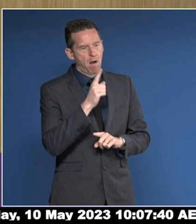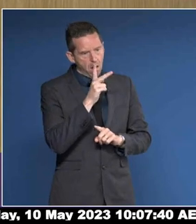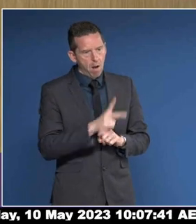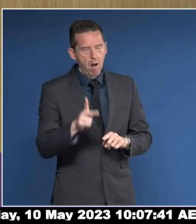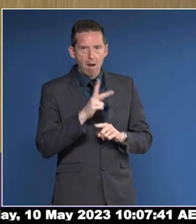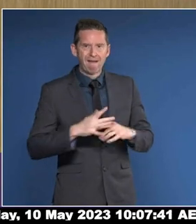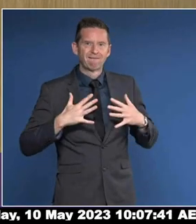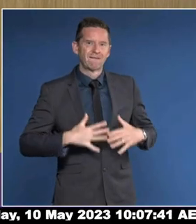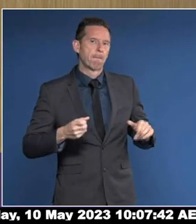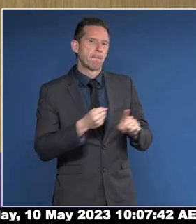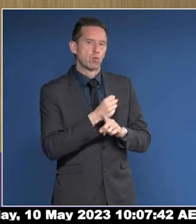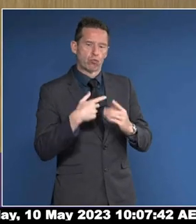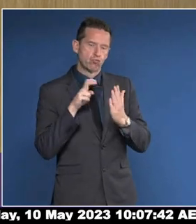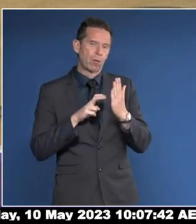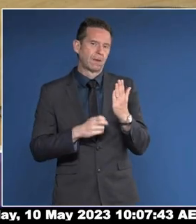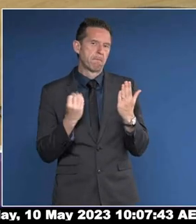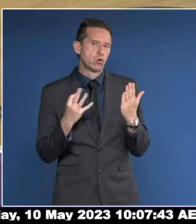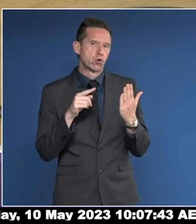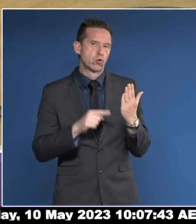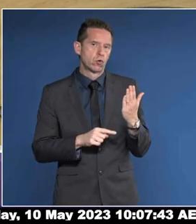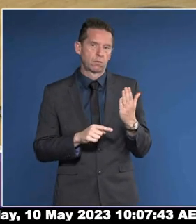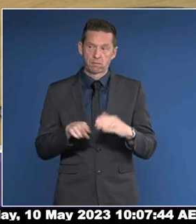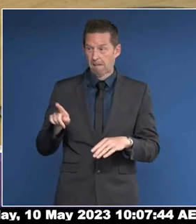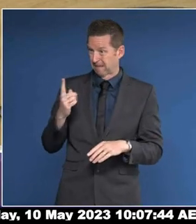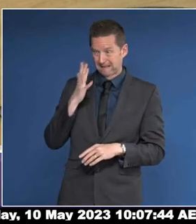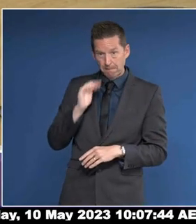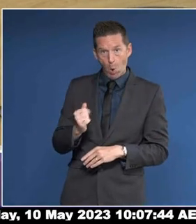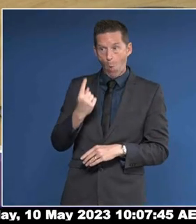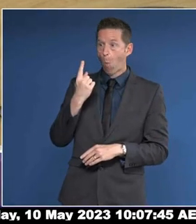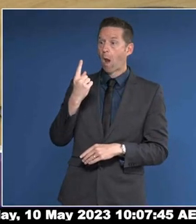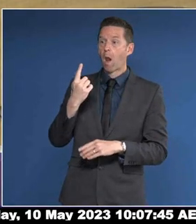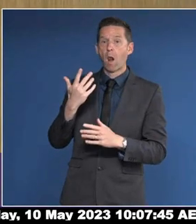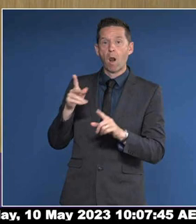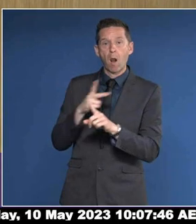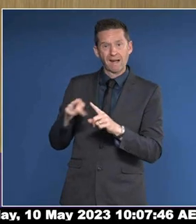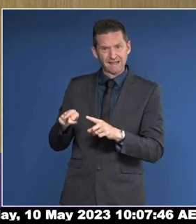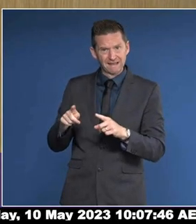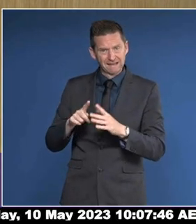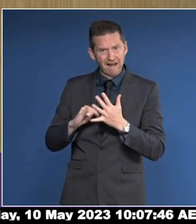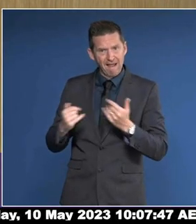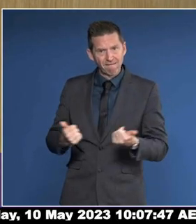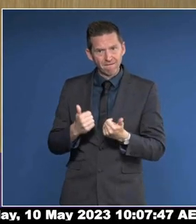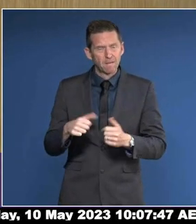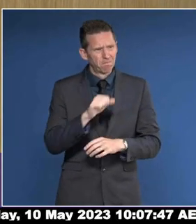in our records. In our records. MS EASTMAN: But isn't one incident of violence enough? Yes, of course, and we - and people should respond to that.